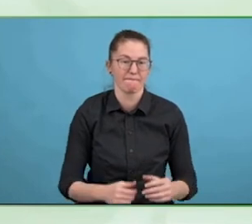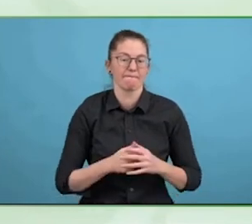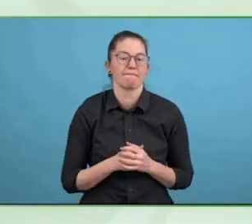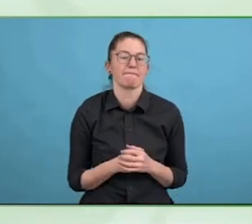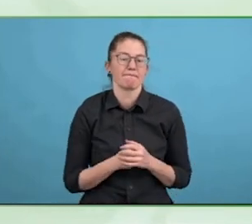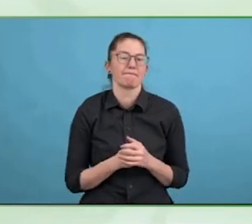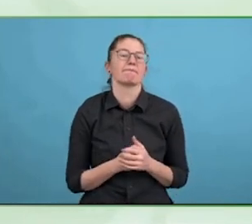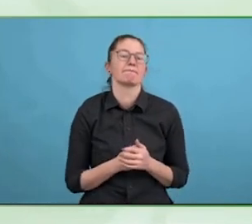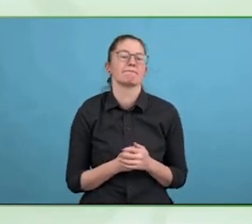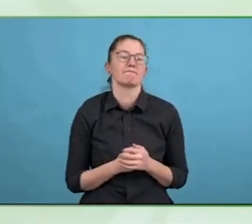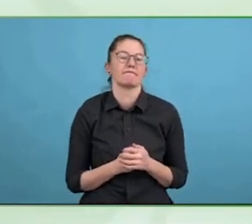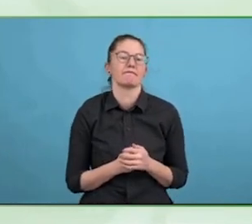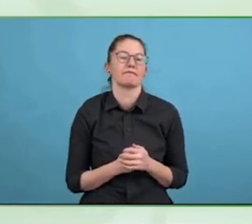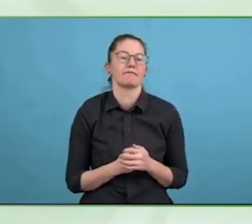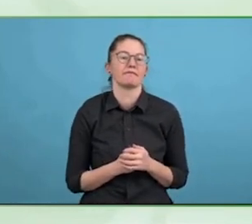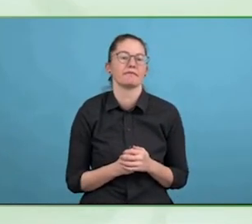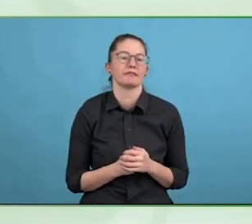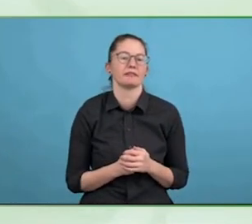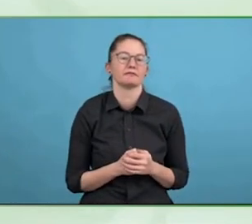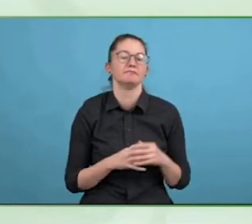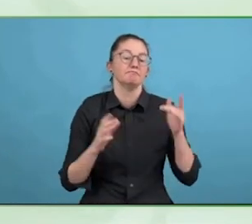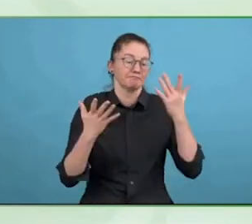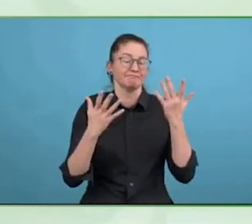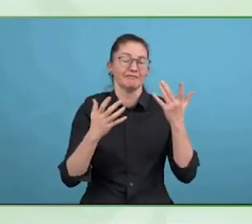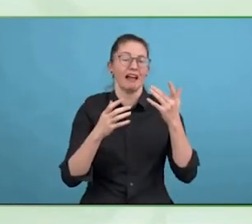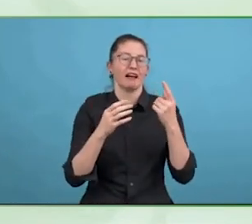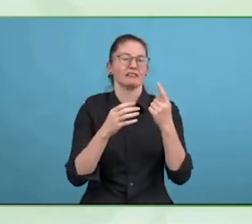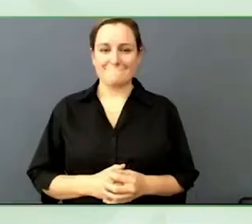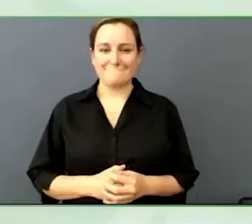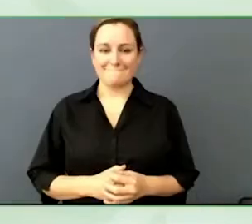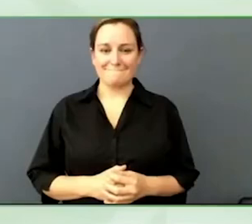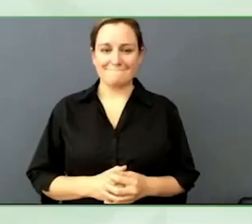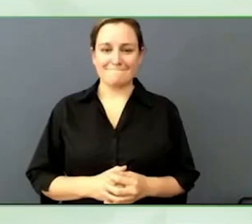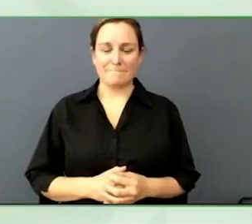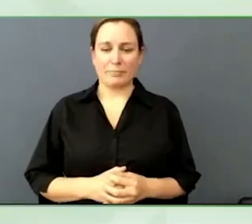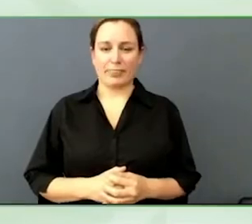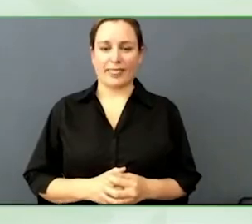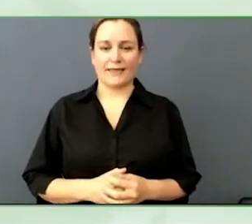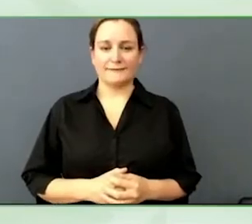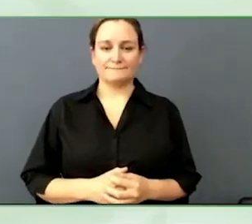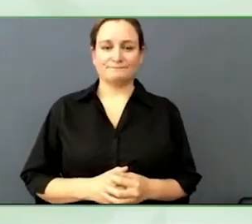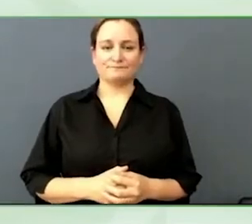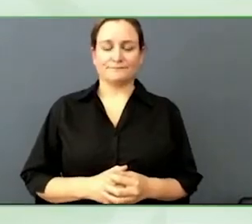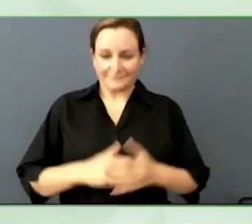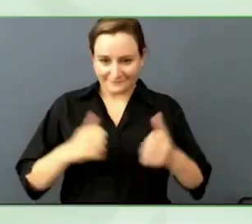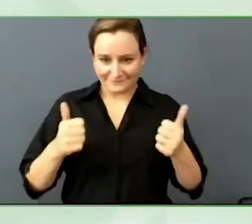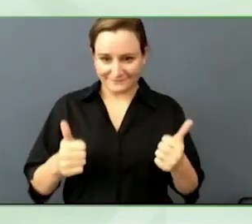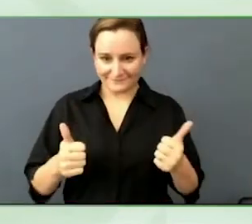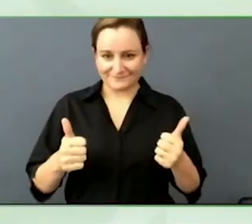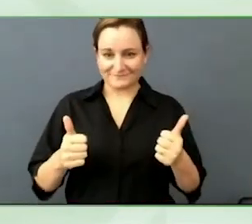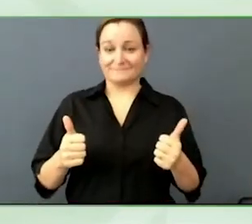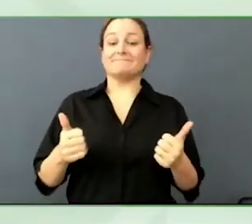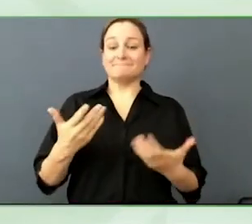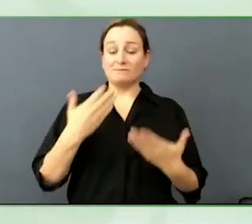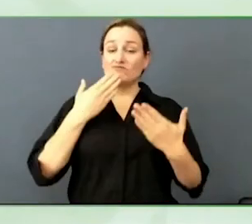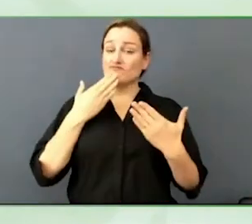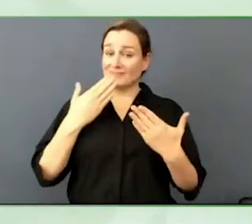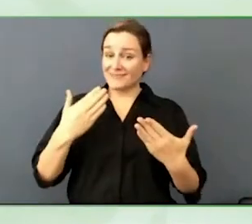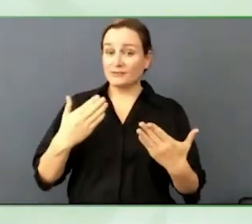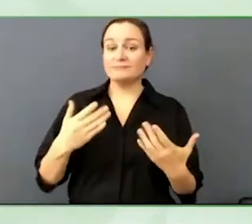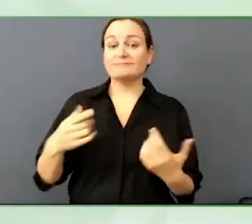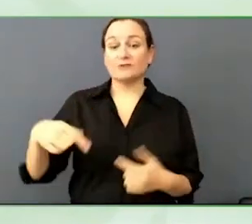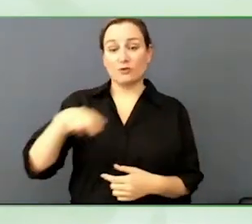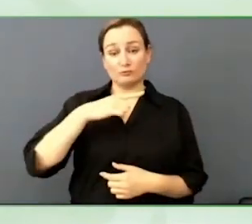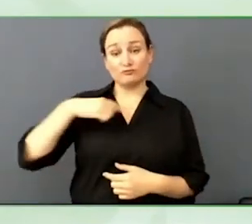not all, very few actually, but in some cases you have to look at it